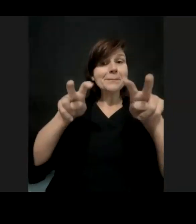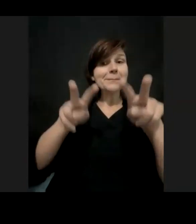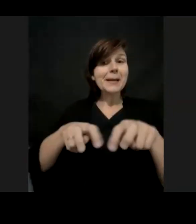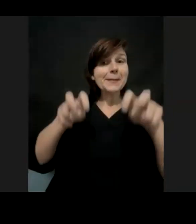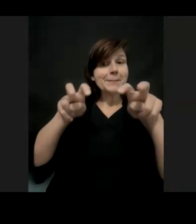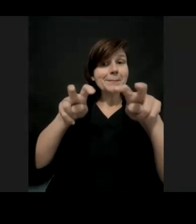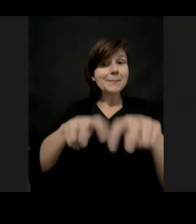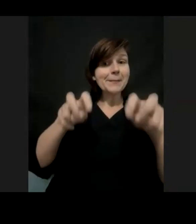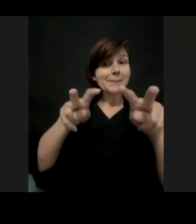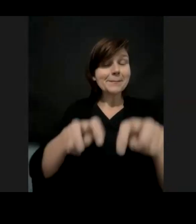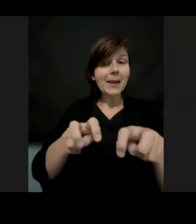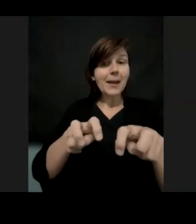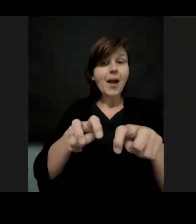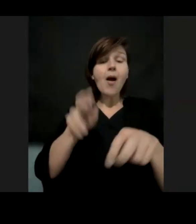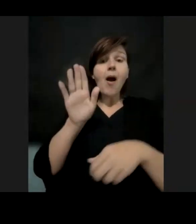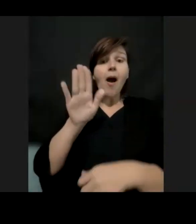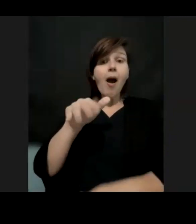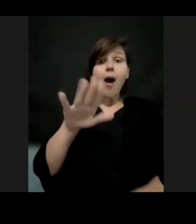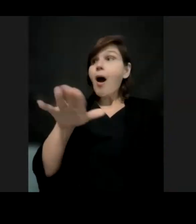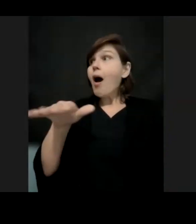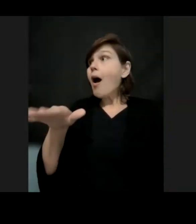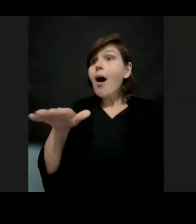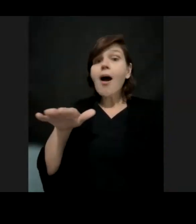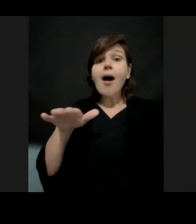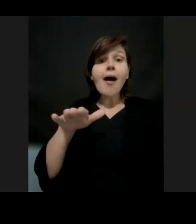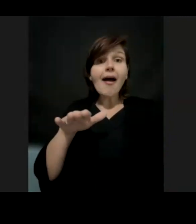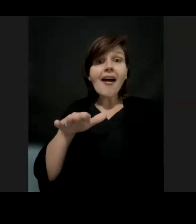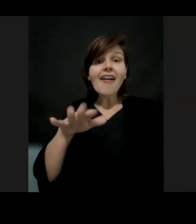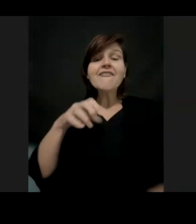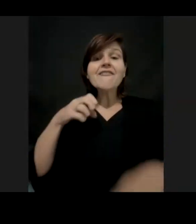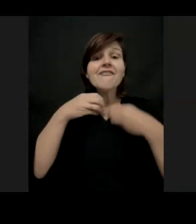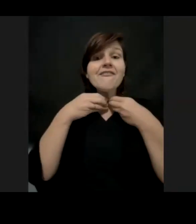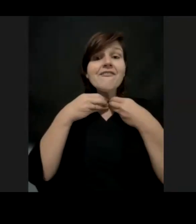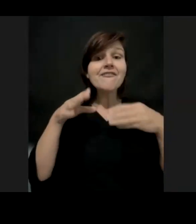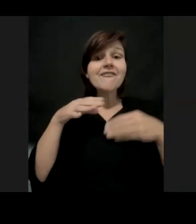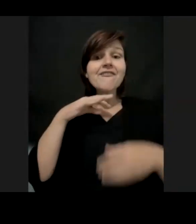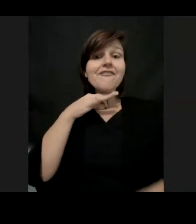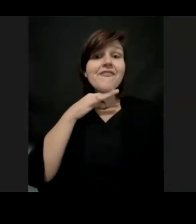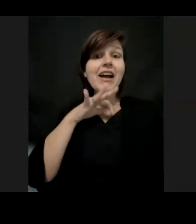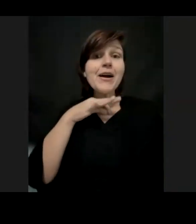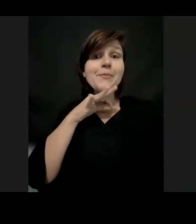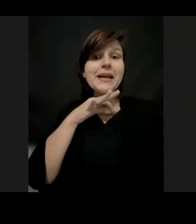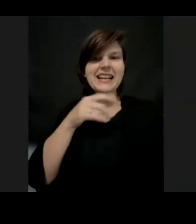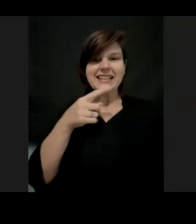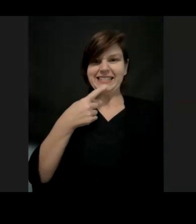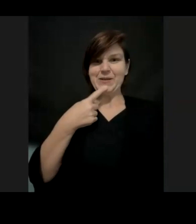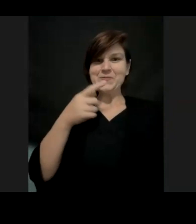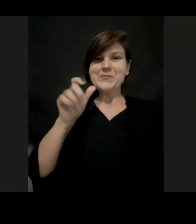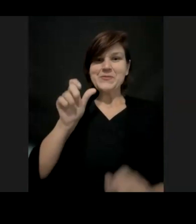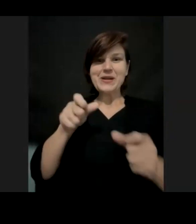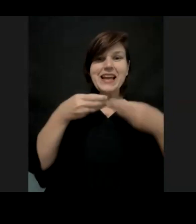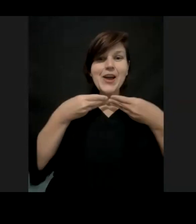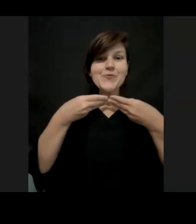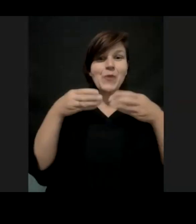“Darlings,” said Fabby. “Let’s ribbit and have some fun!” said Fabby.